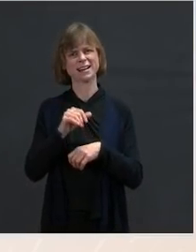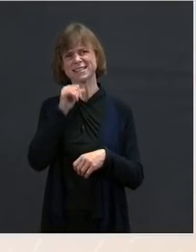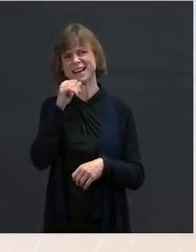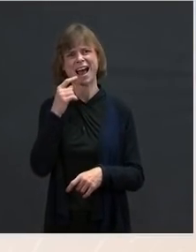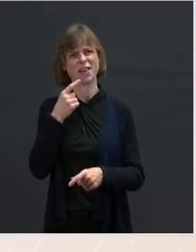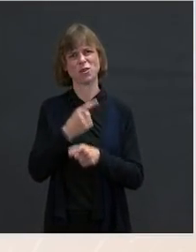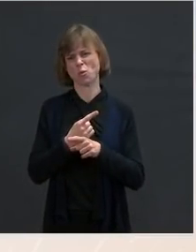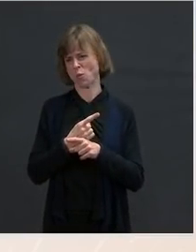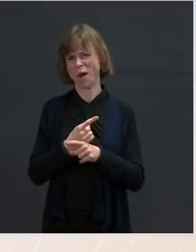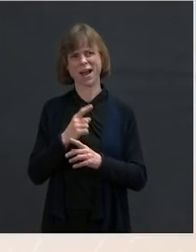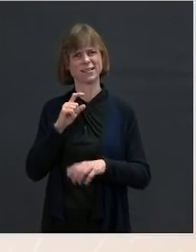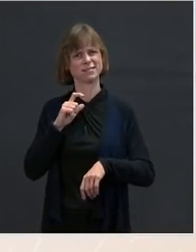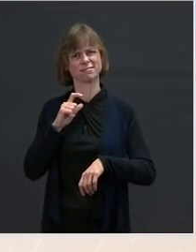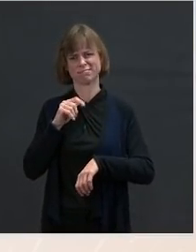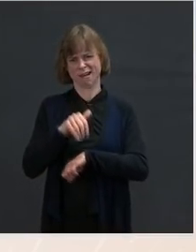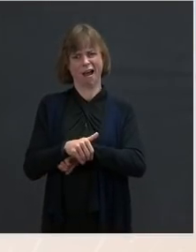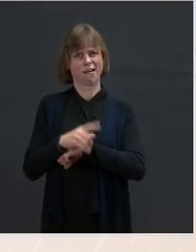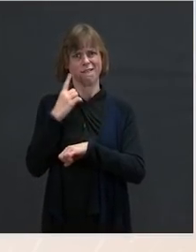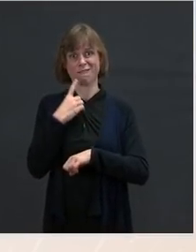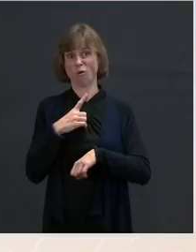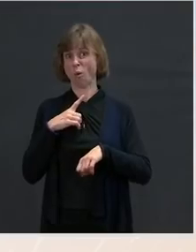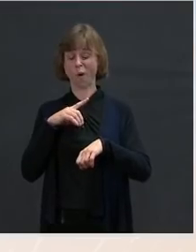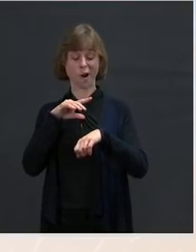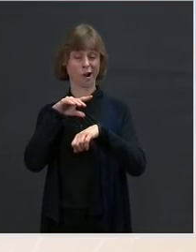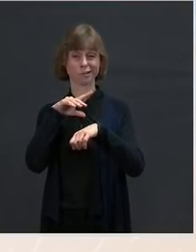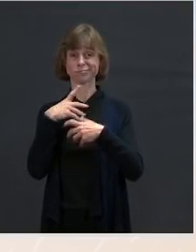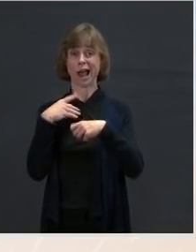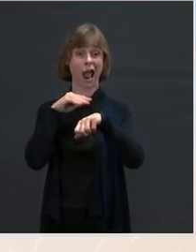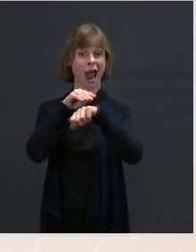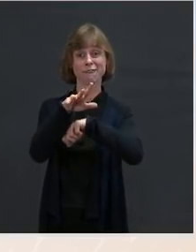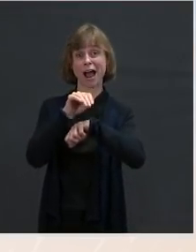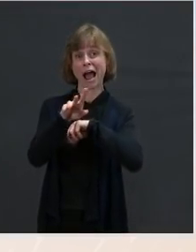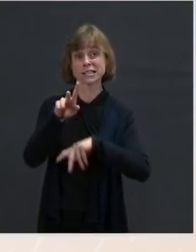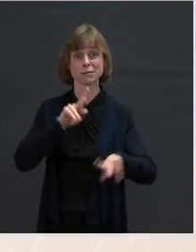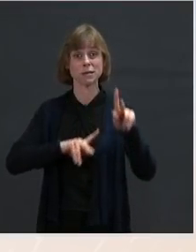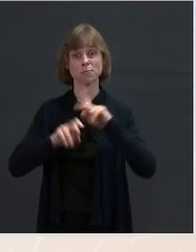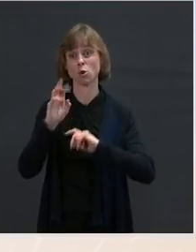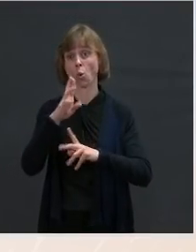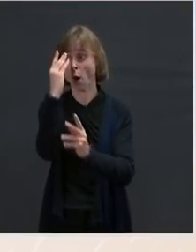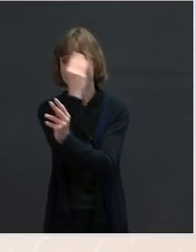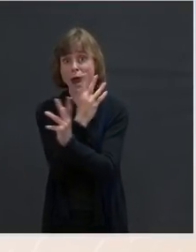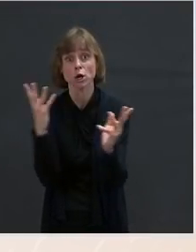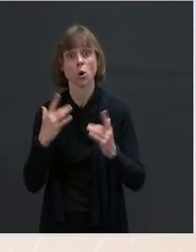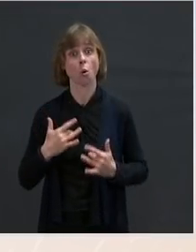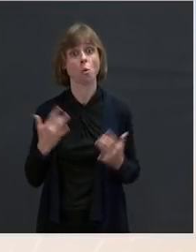or give an update on progress being made. But he has -- at every opportunity he has been given,